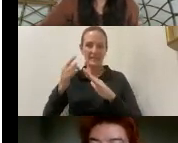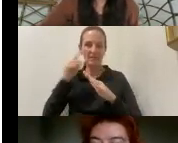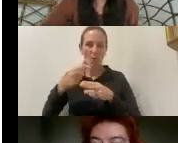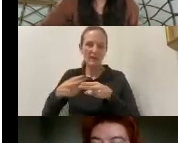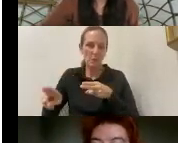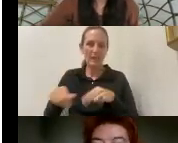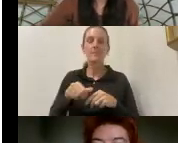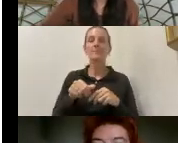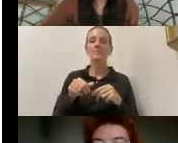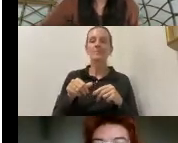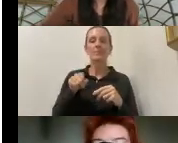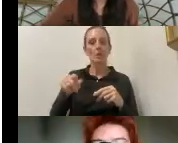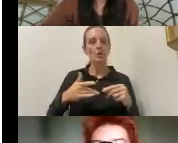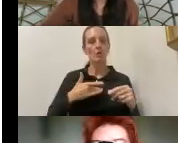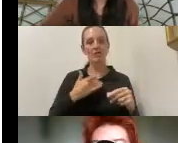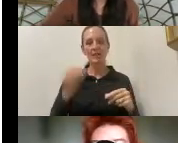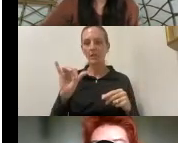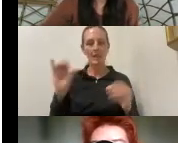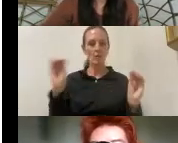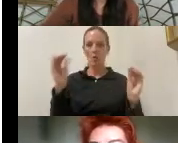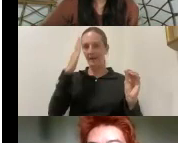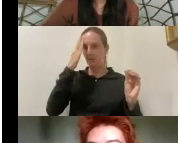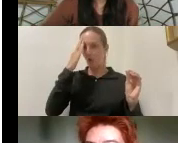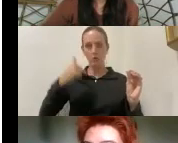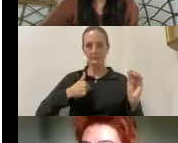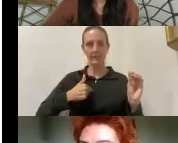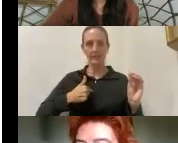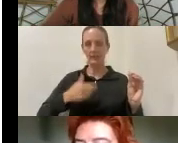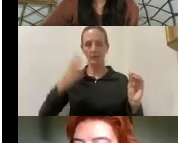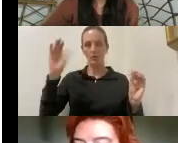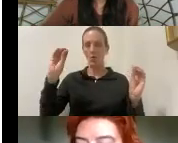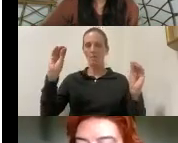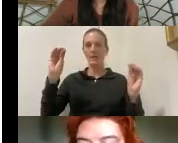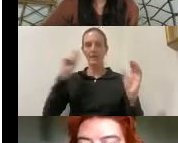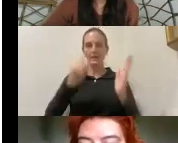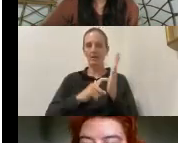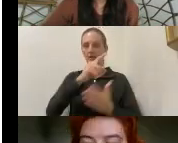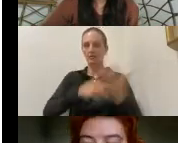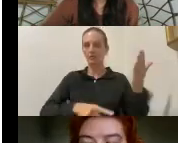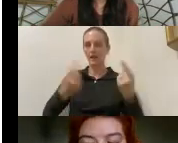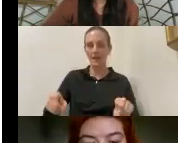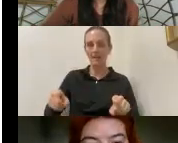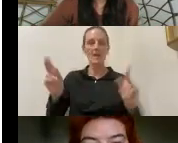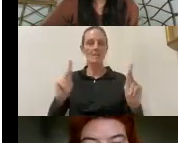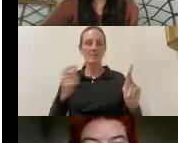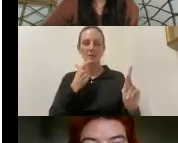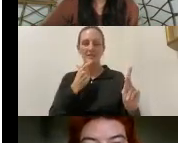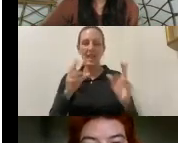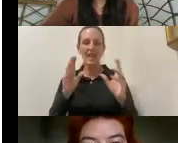It's just you feel like no one knows and no one acknowledges what's happening and you have people saying climate change isn’t real and you're like no I can see it, I can